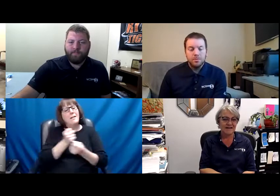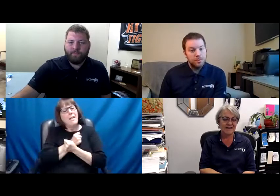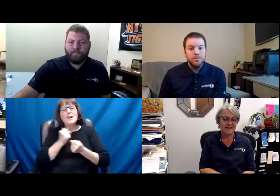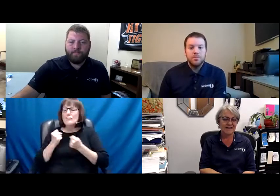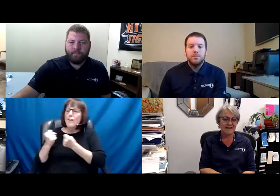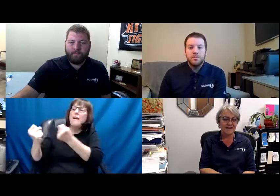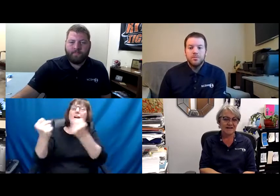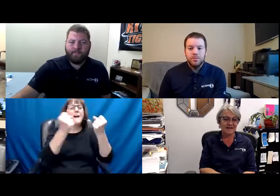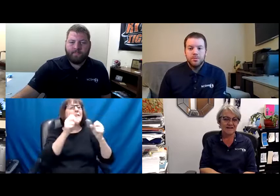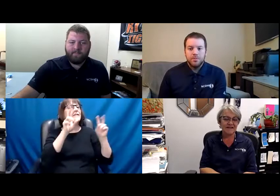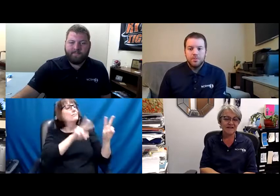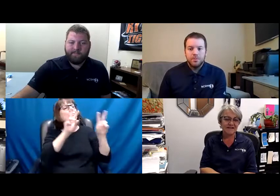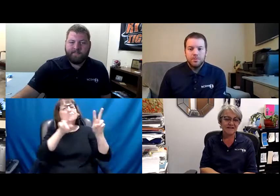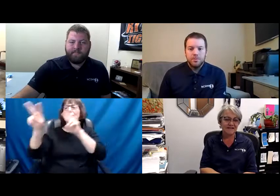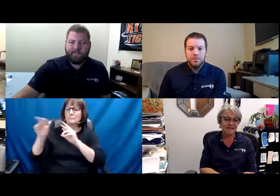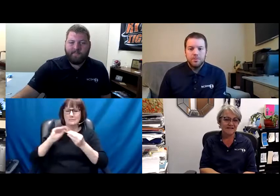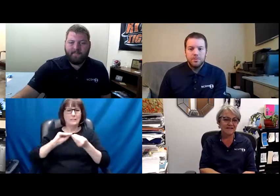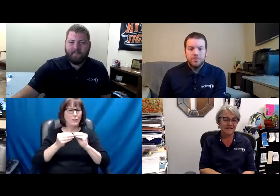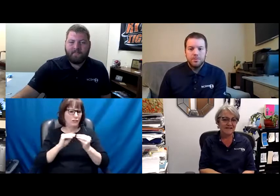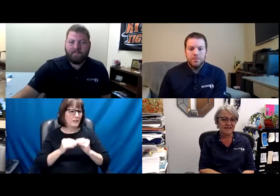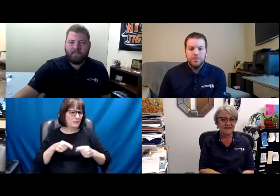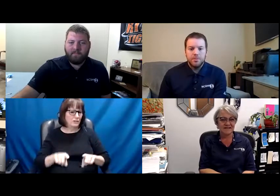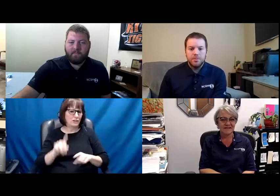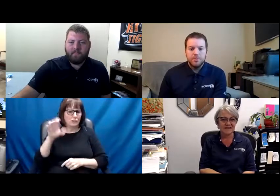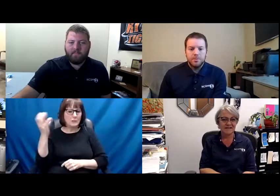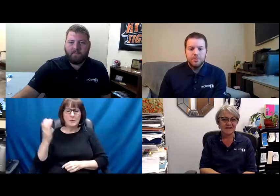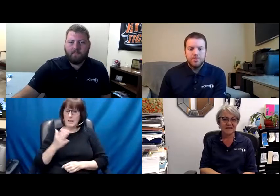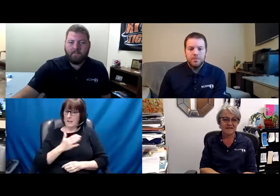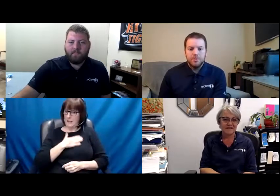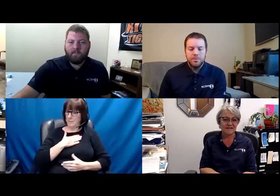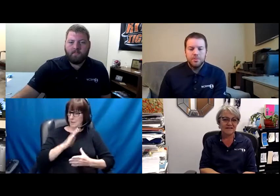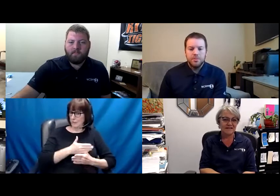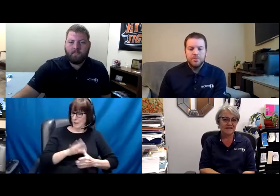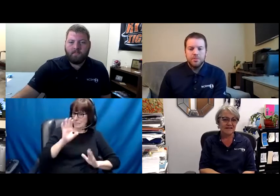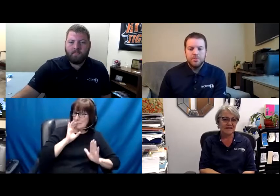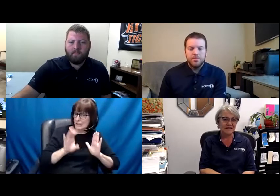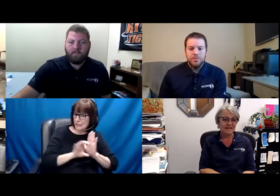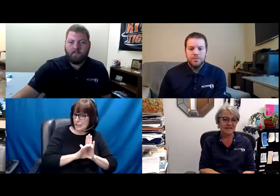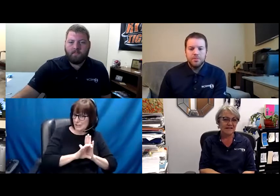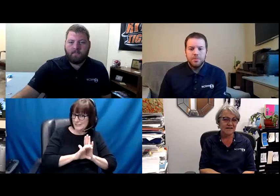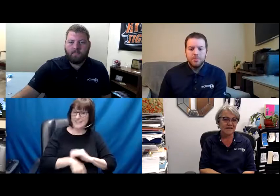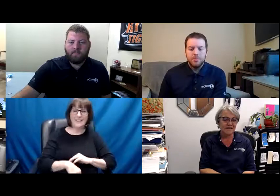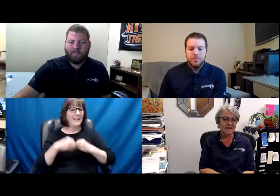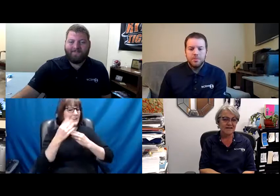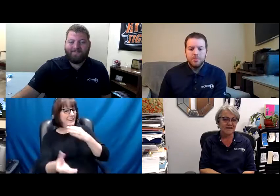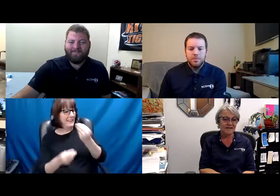decorations so I'm happy to share pictures and give you ideas on how to decorate your